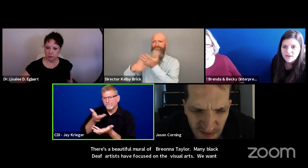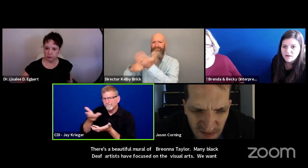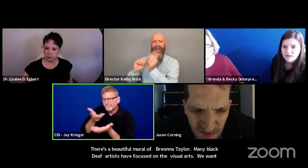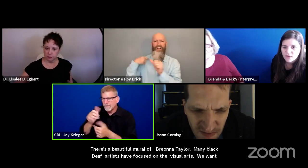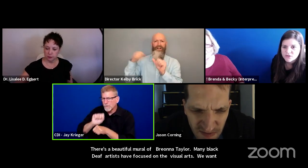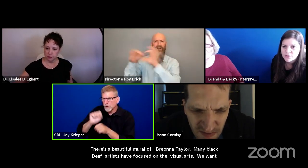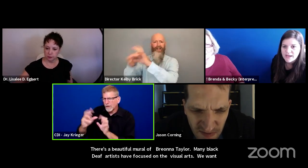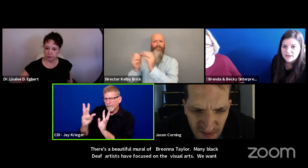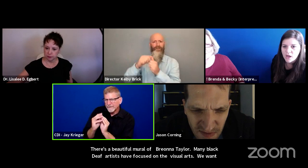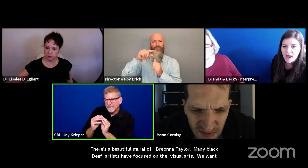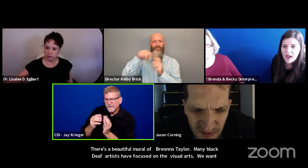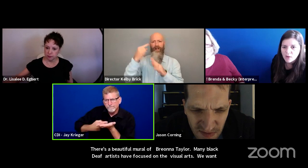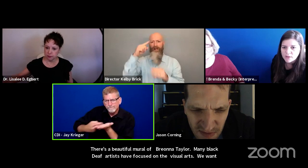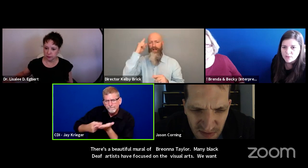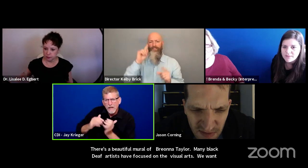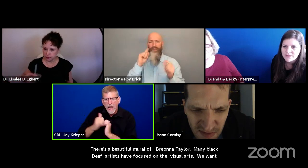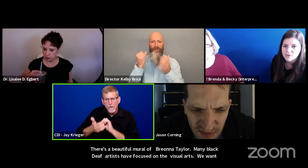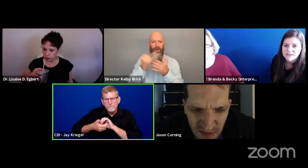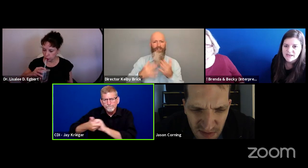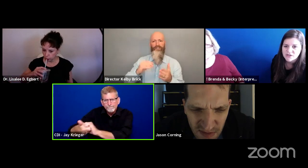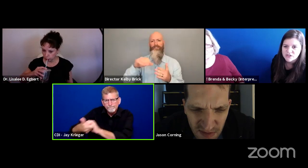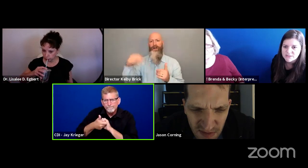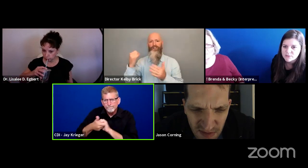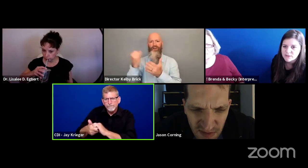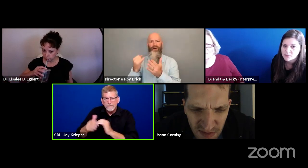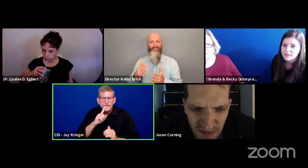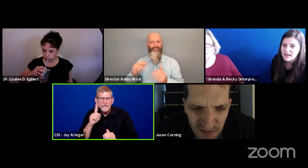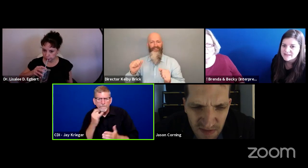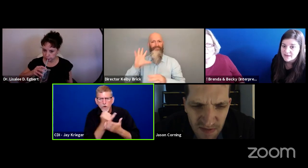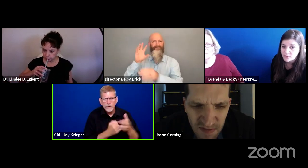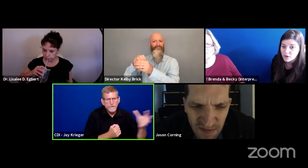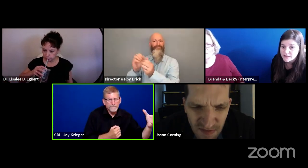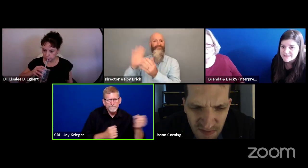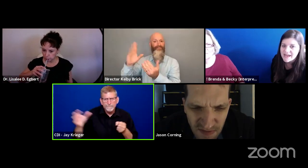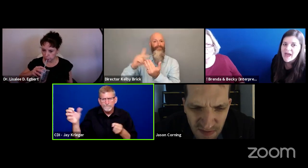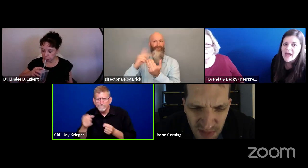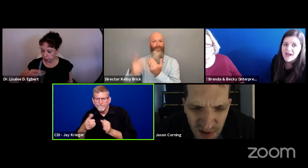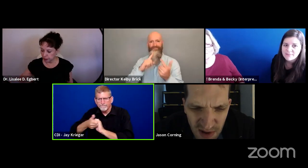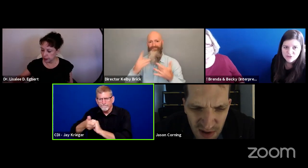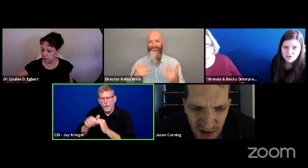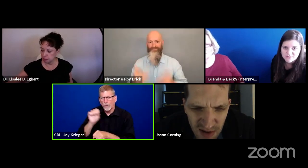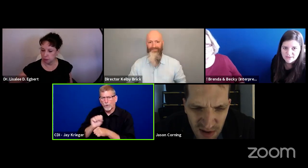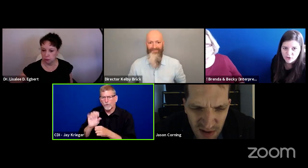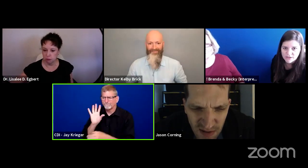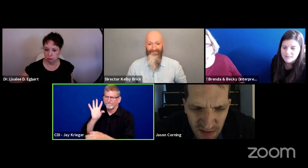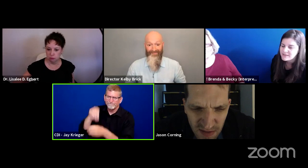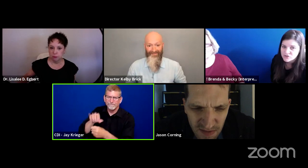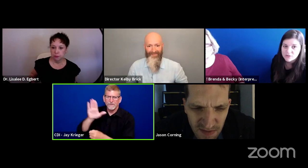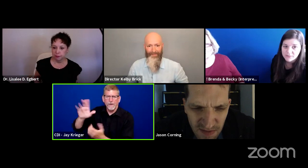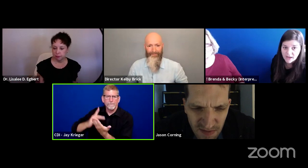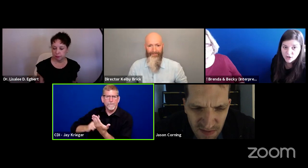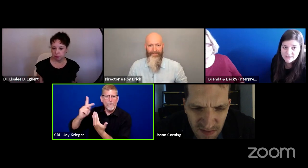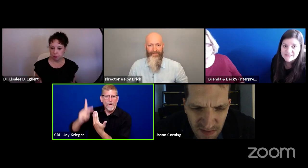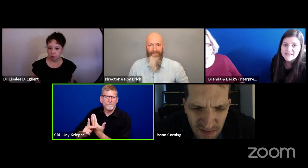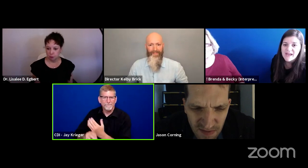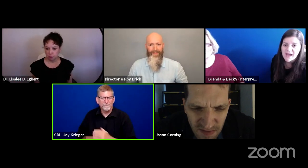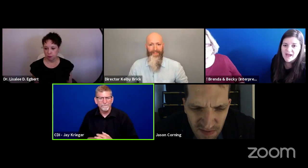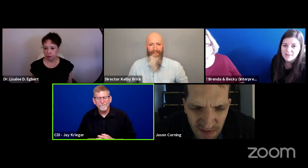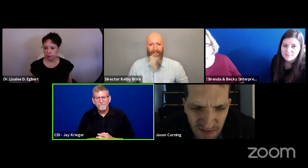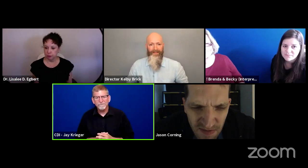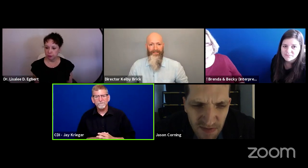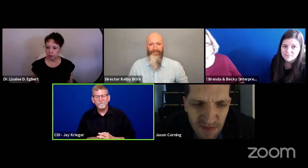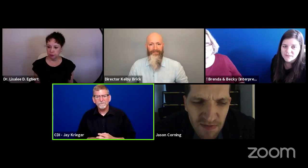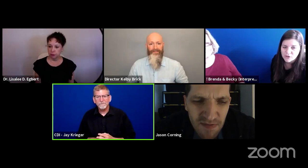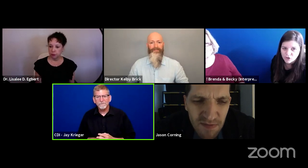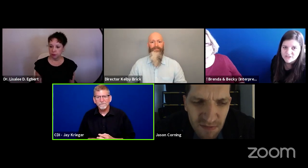So how do we make those connections between black artists and mainstream artists and encourage